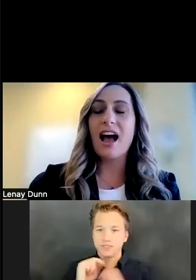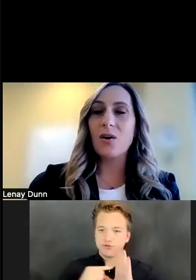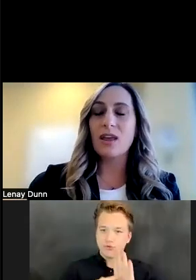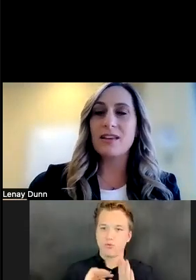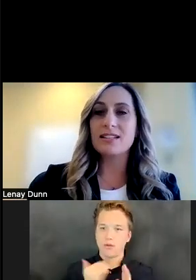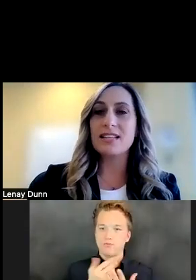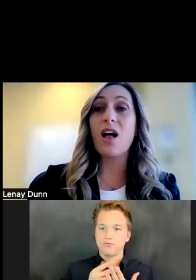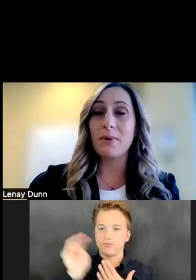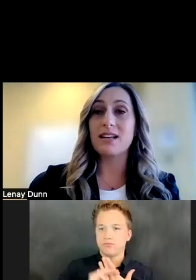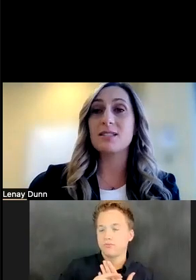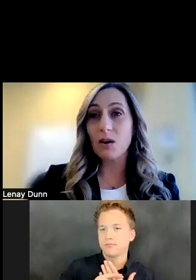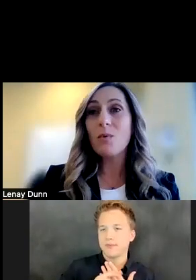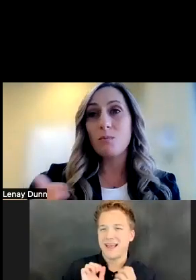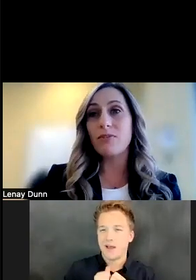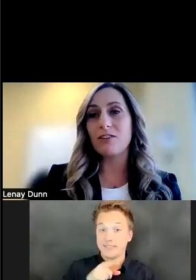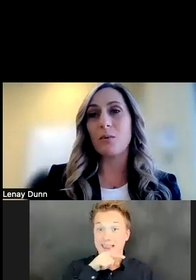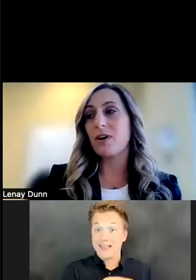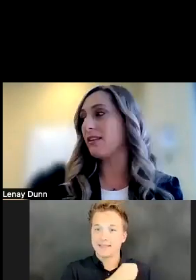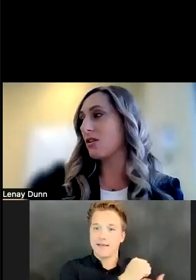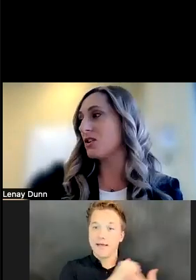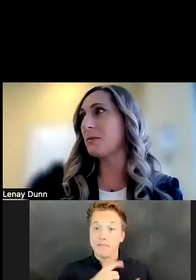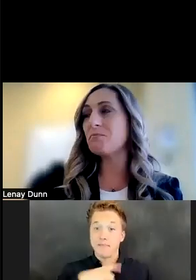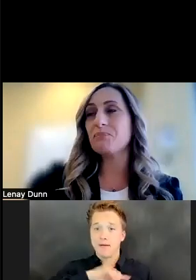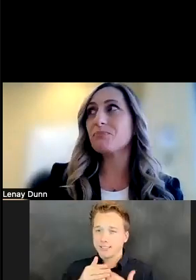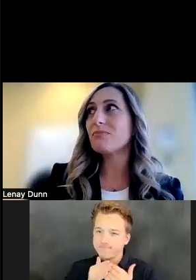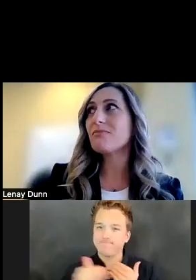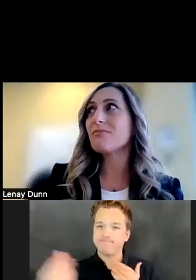how can this help us moving forward and long-term?"